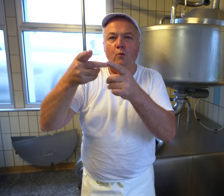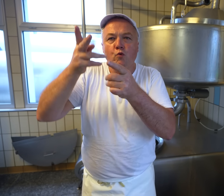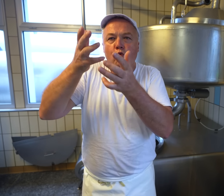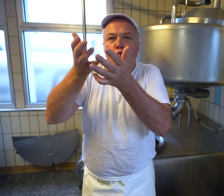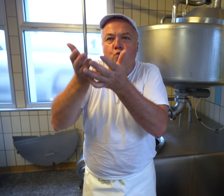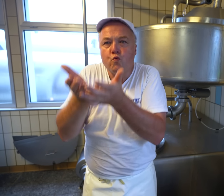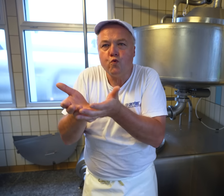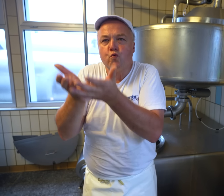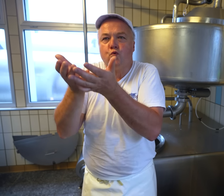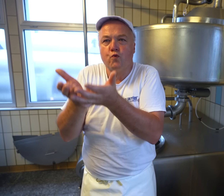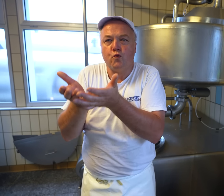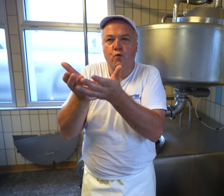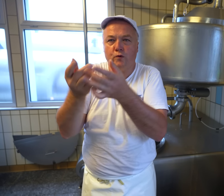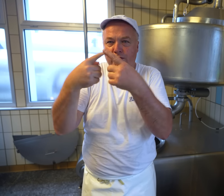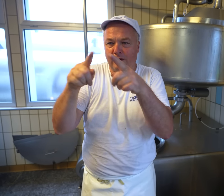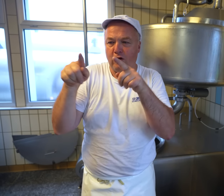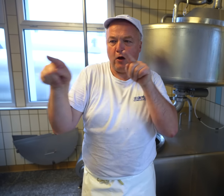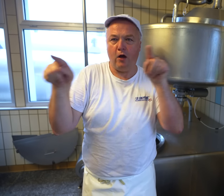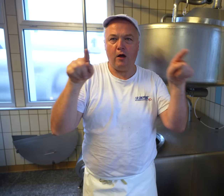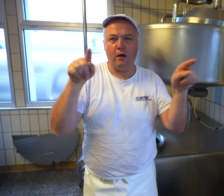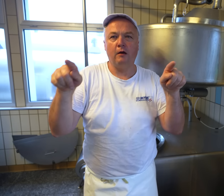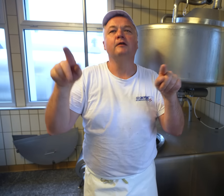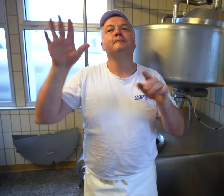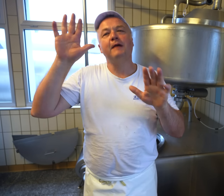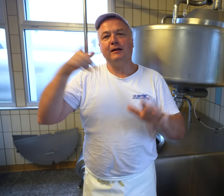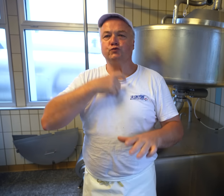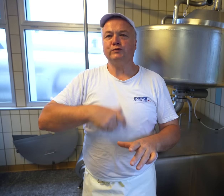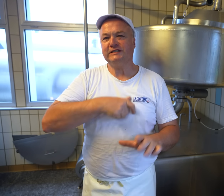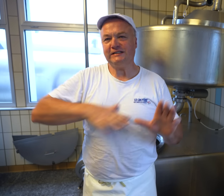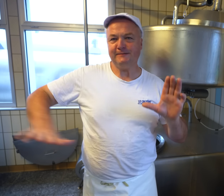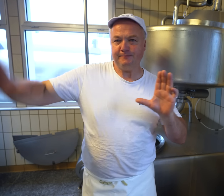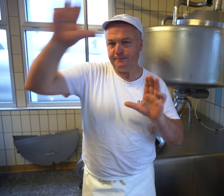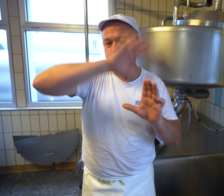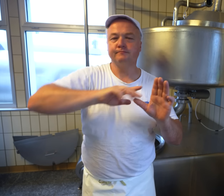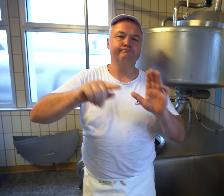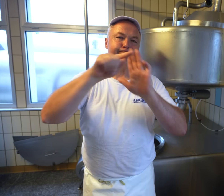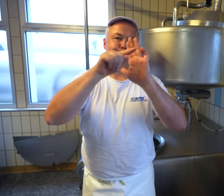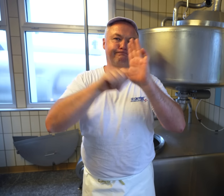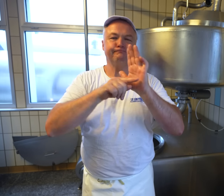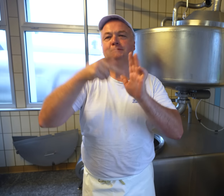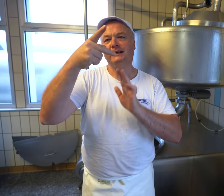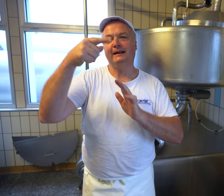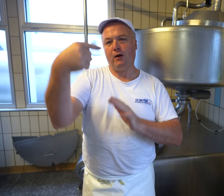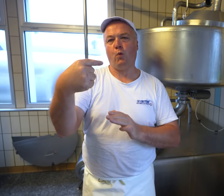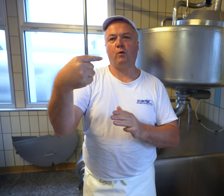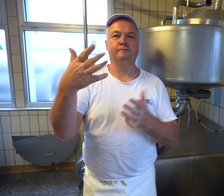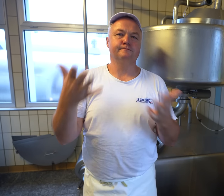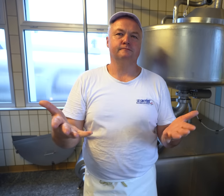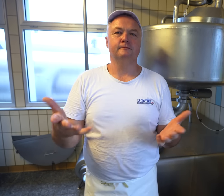which makes it heavier. So in Switzerland we have to use the kilogram.